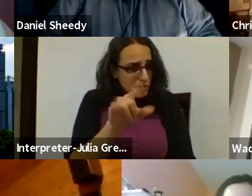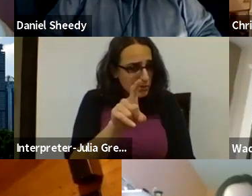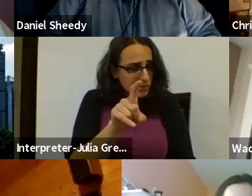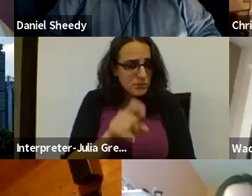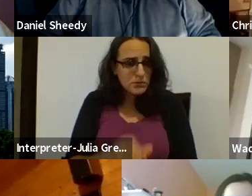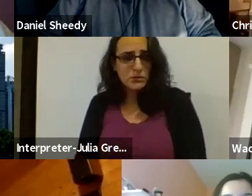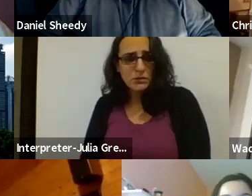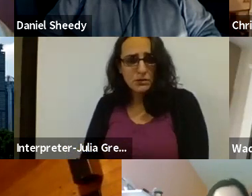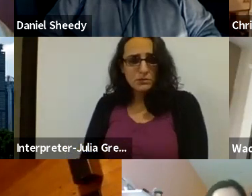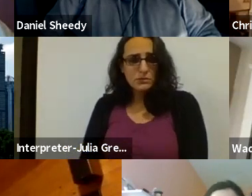Malia Savas: Um,